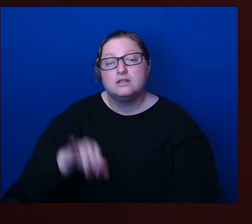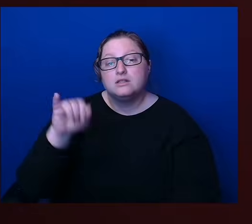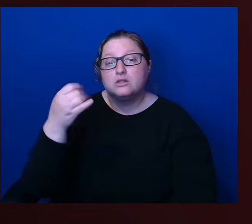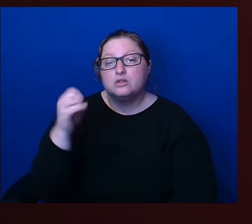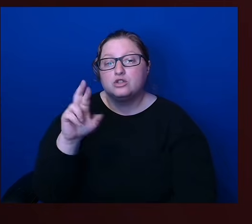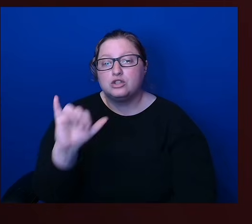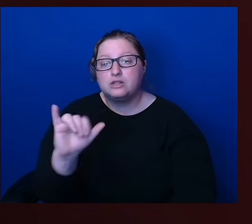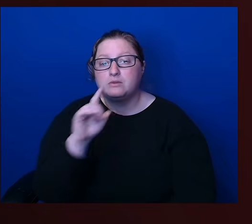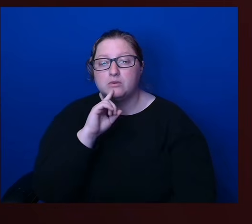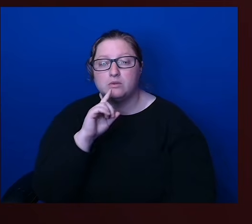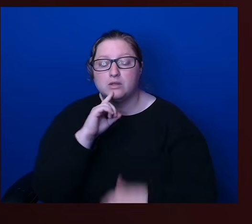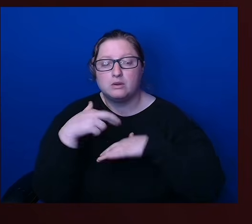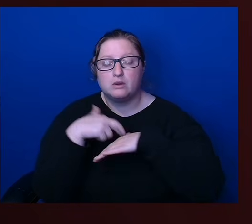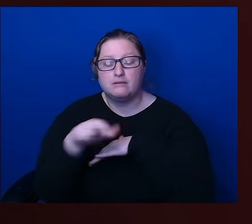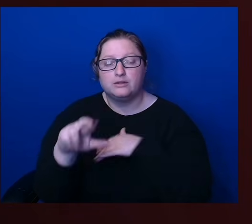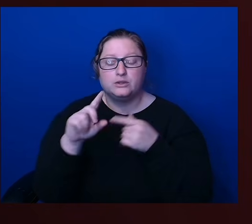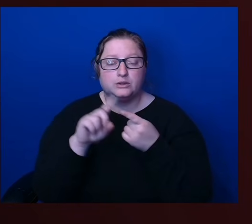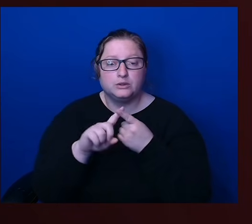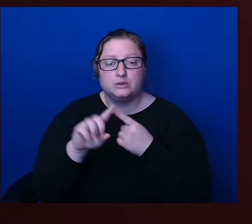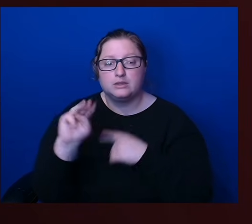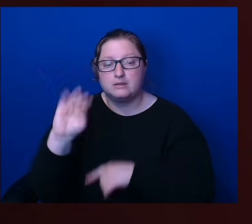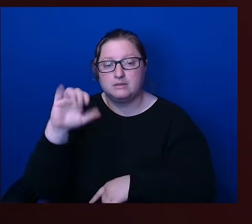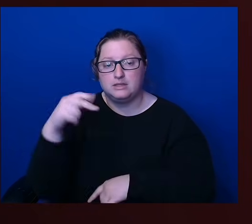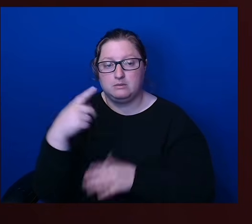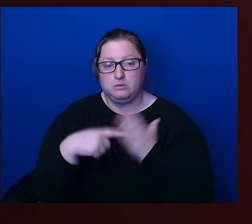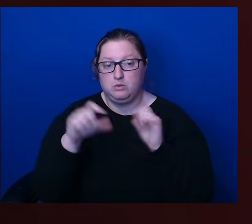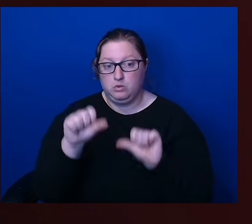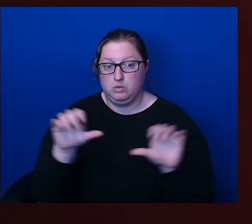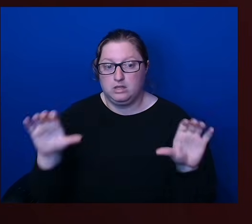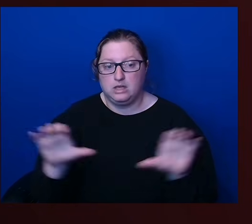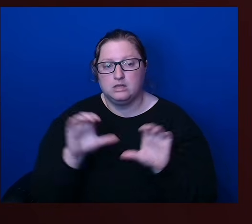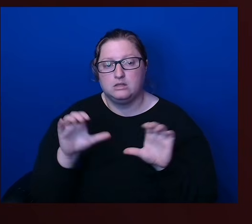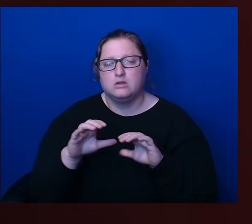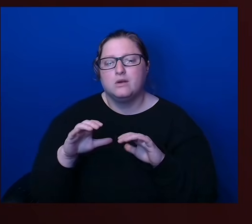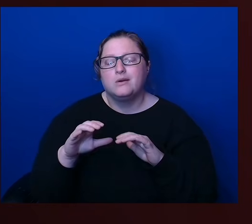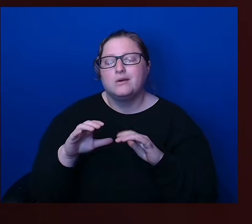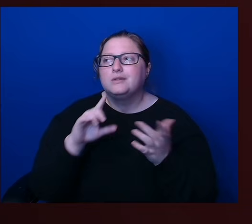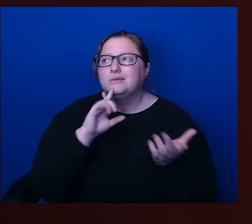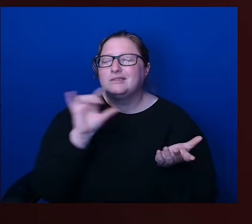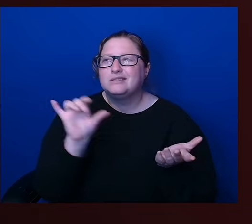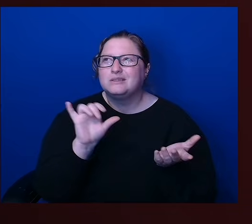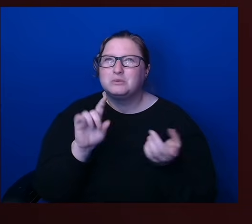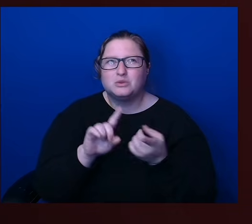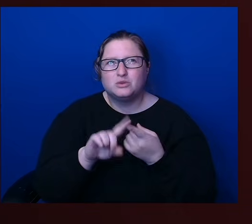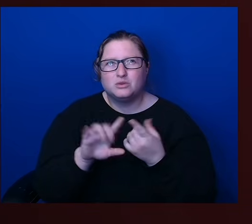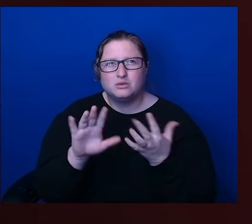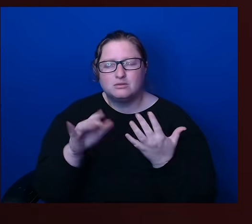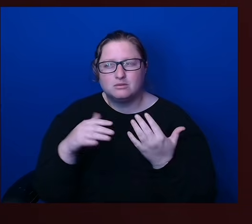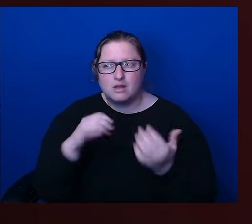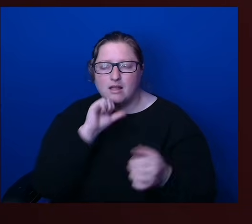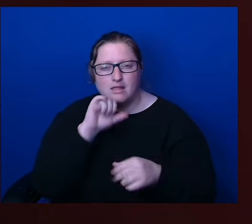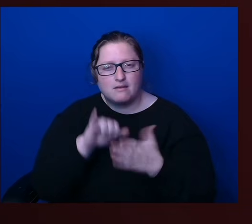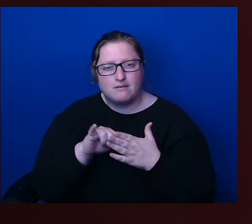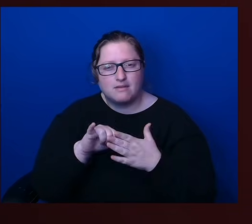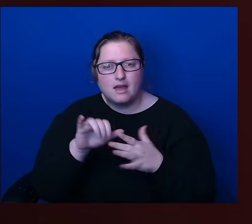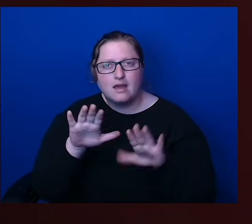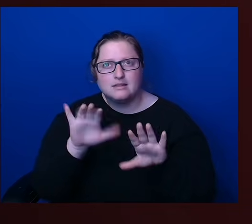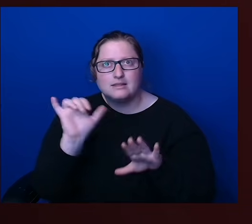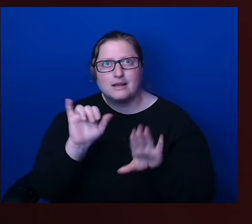to MCP and what you can do with it, it's almost like a -- I like that metaphor a lot. It's like OpenAPI for the LLM.